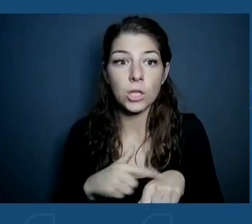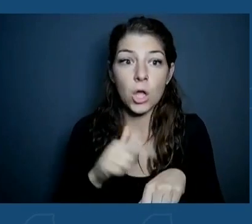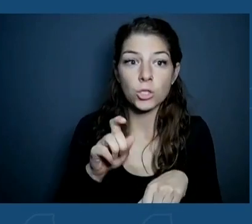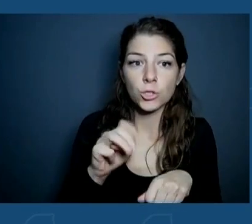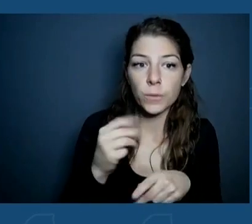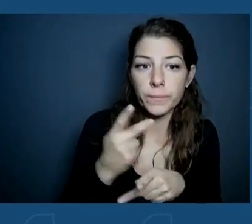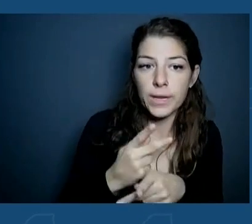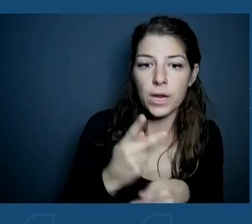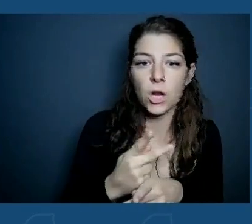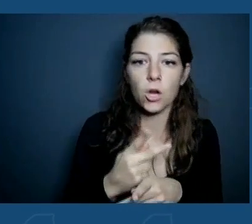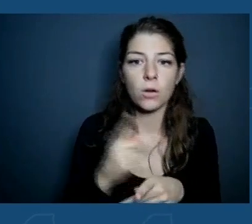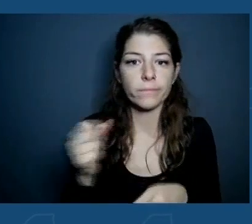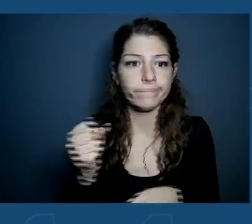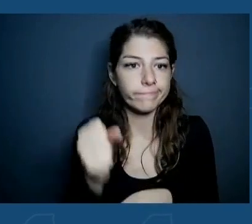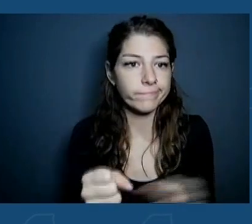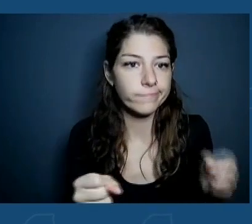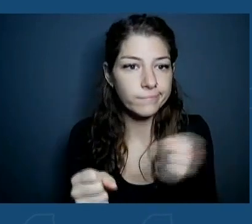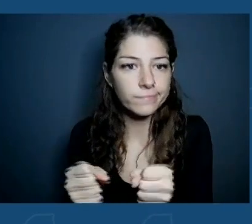FOR MYSELF OR DR. McDONALD?